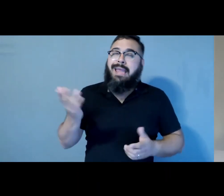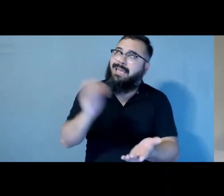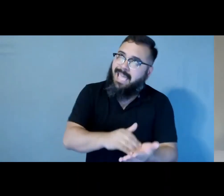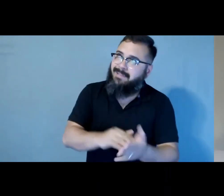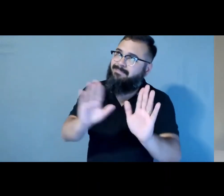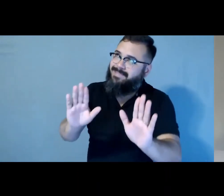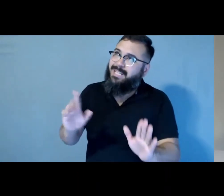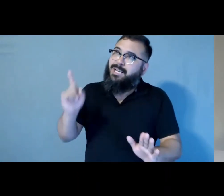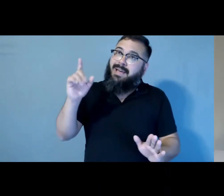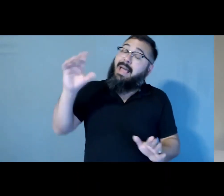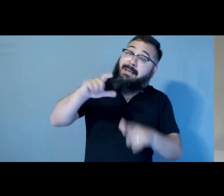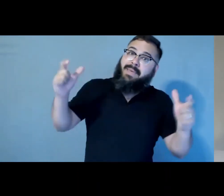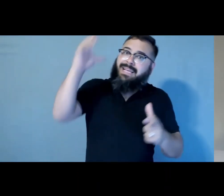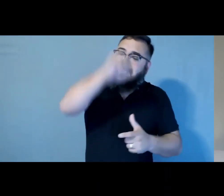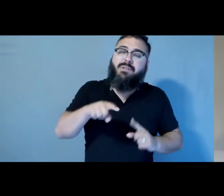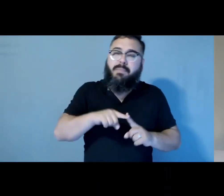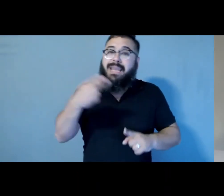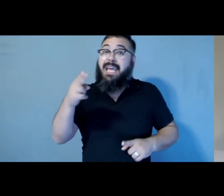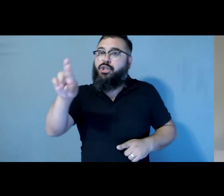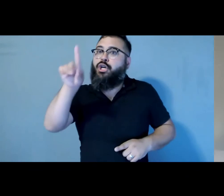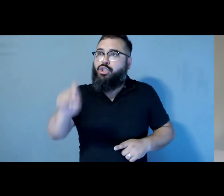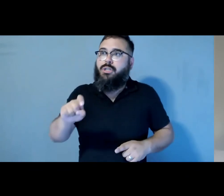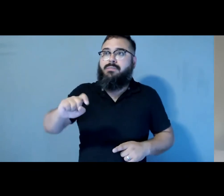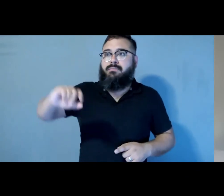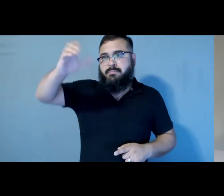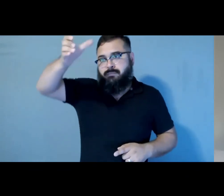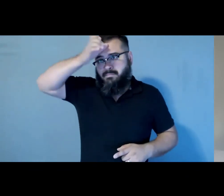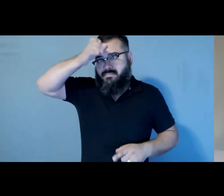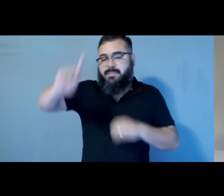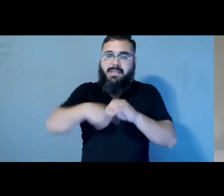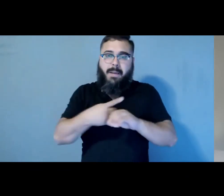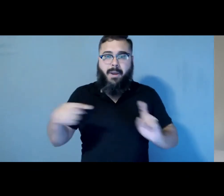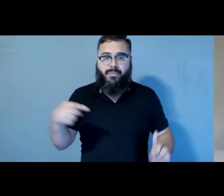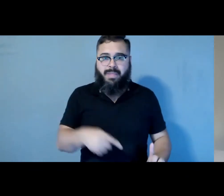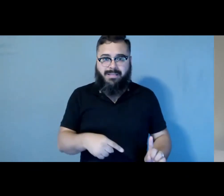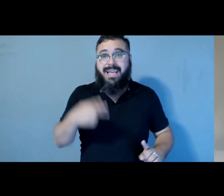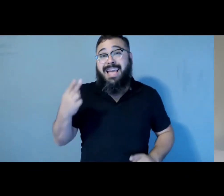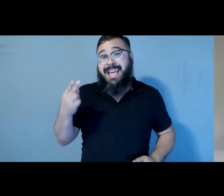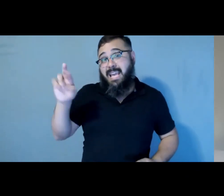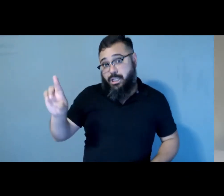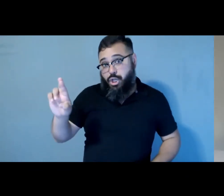but should be somewhat versed in this accomodation process. HR is typically the branch of a company